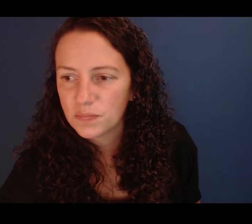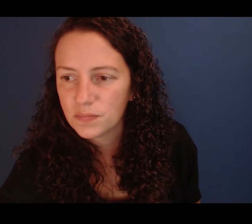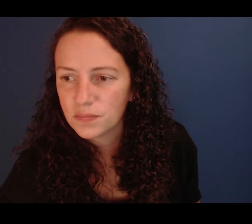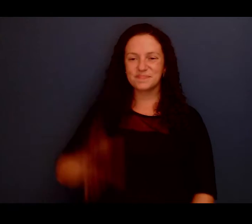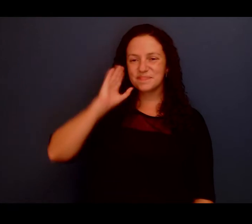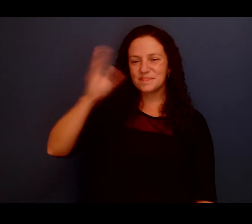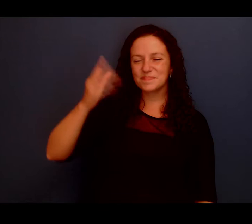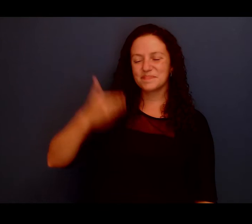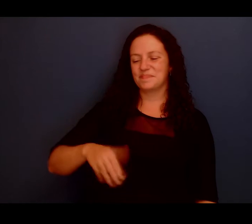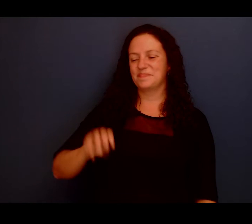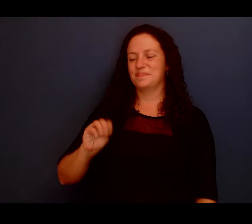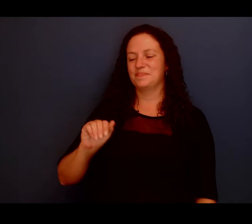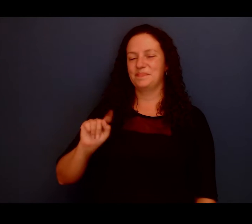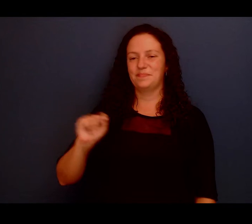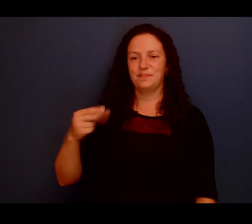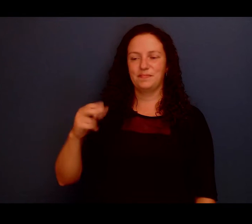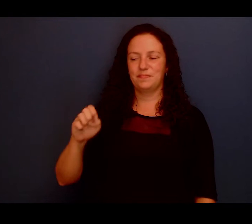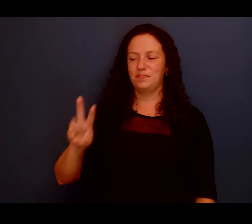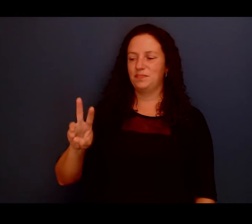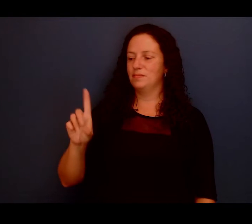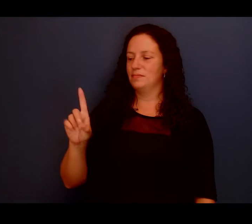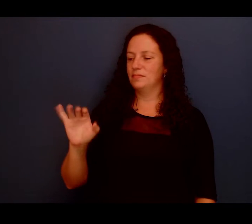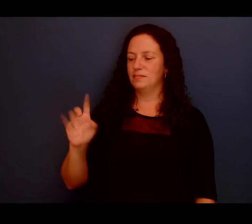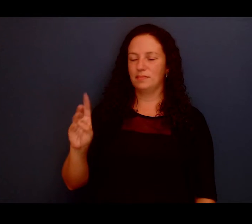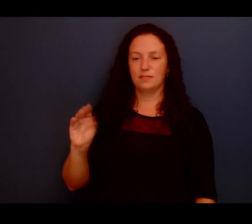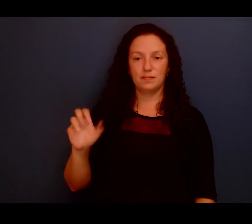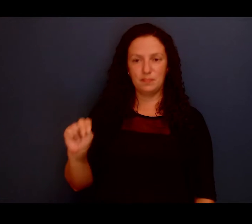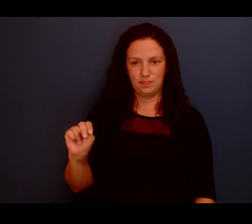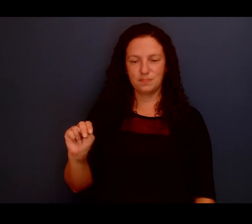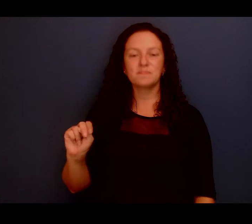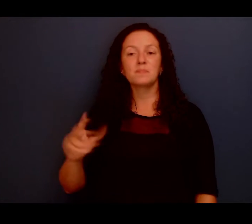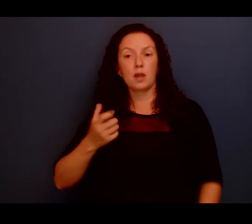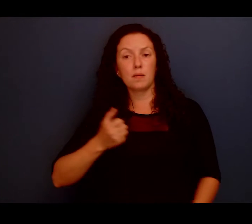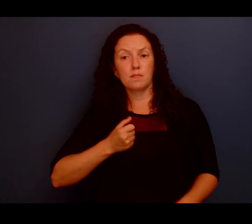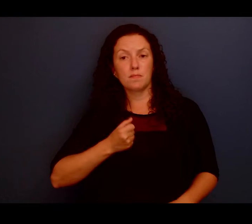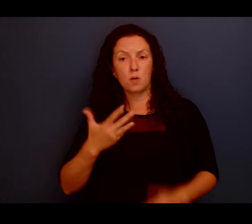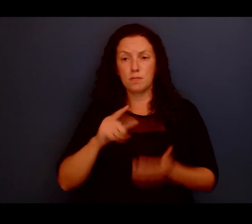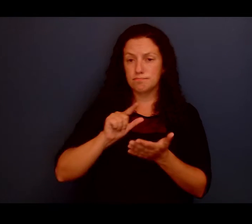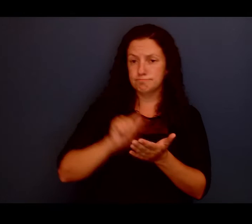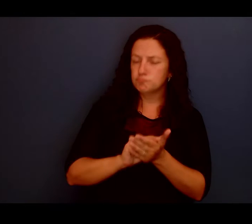Hello, my name is Matthew Dickman and I'm an internationally published poet